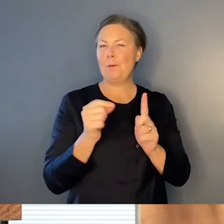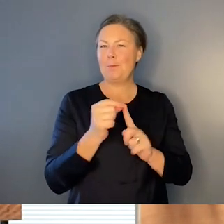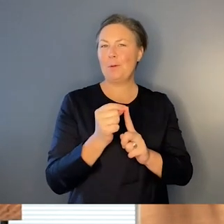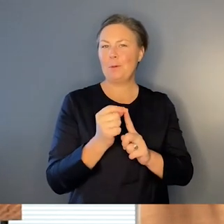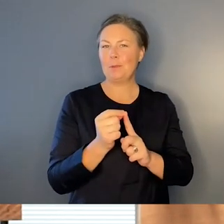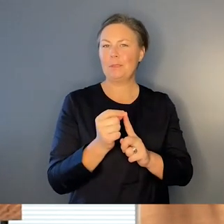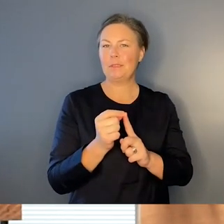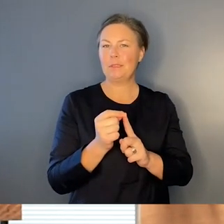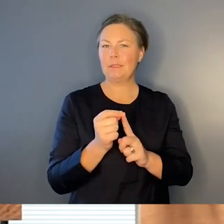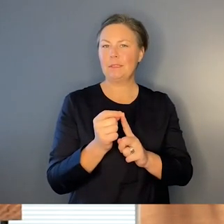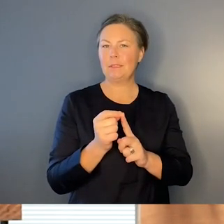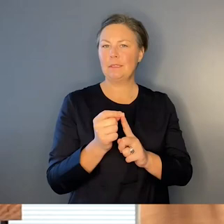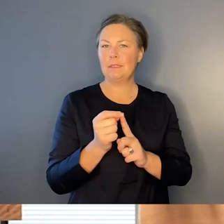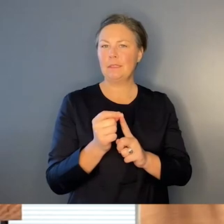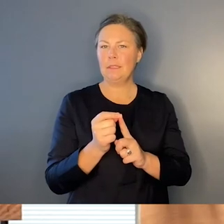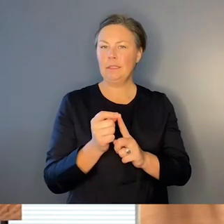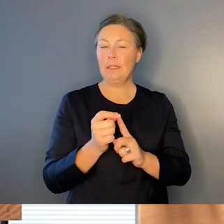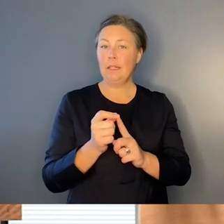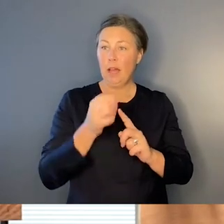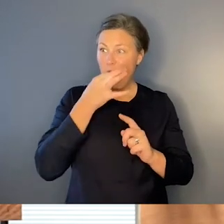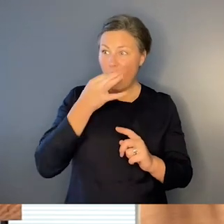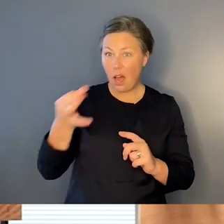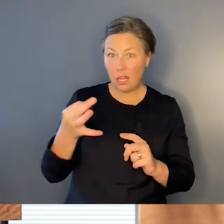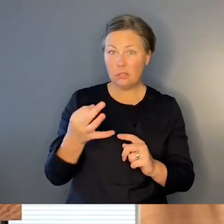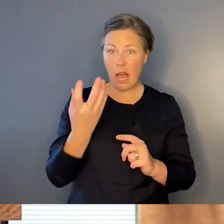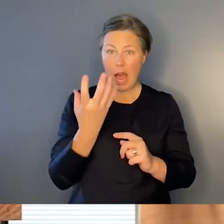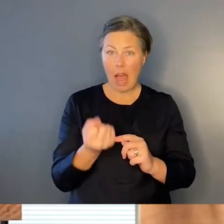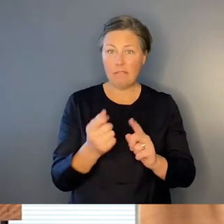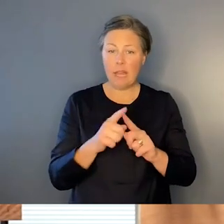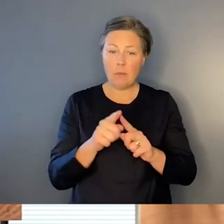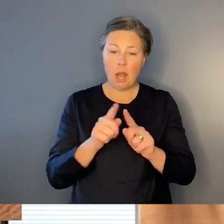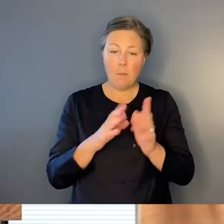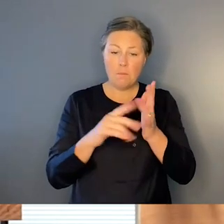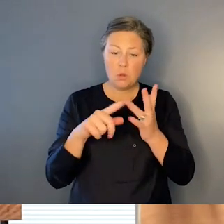to the symptoms of menopause in terms of mood swings, irritability, hot flashes and things,